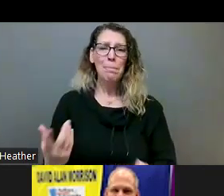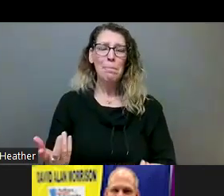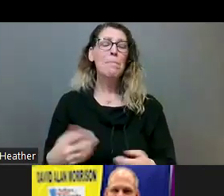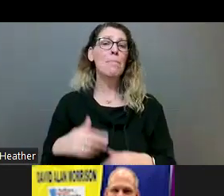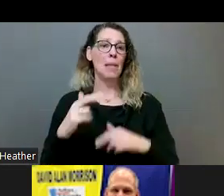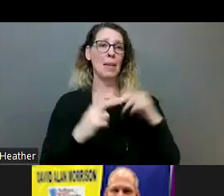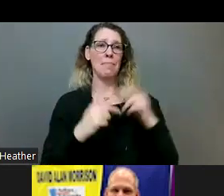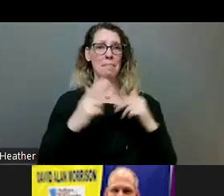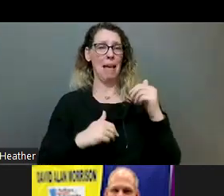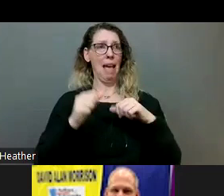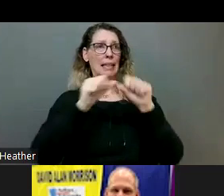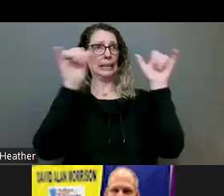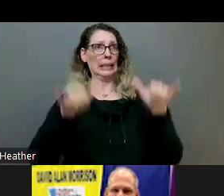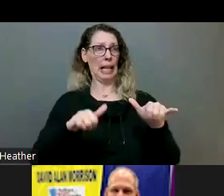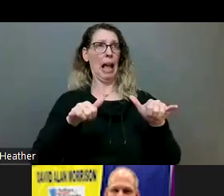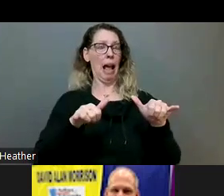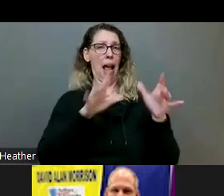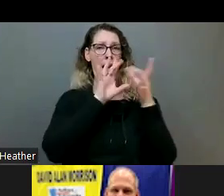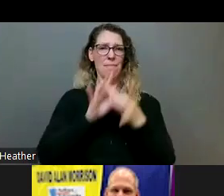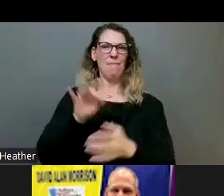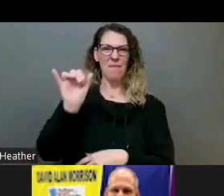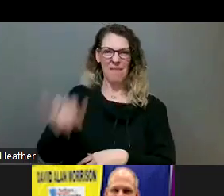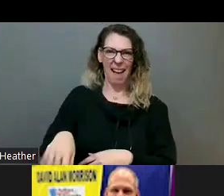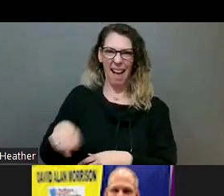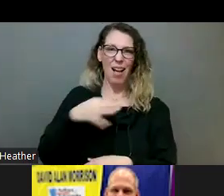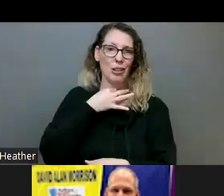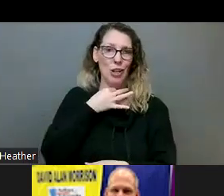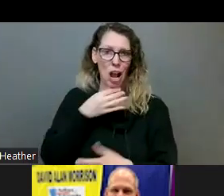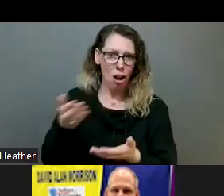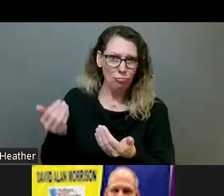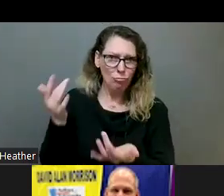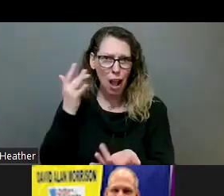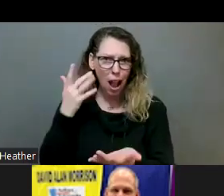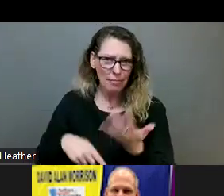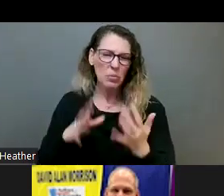systems around that curiosity which we will talk about today. And students and families